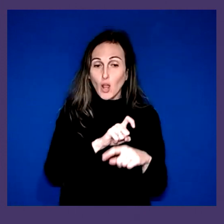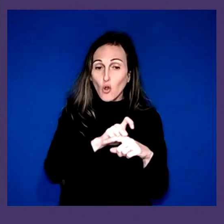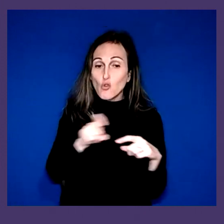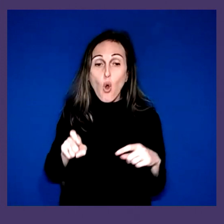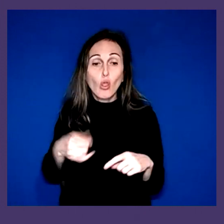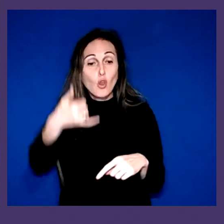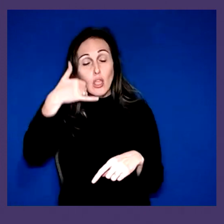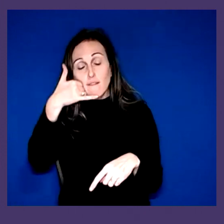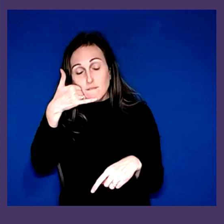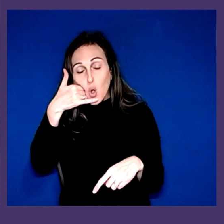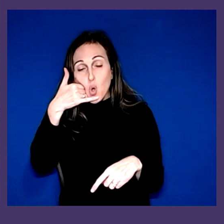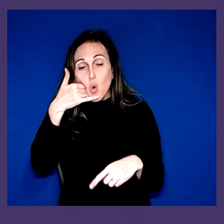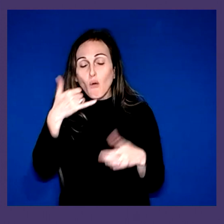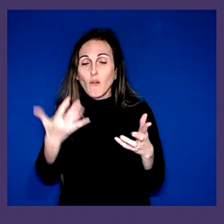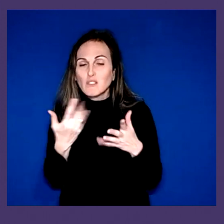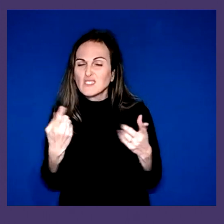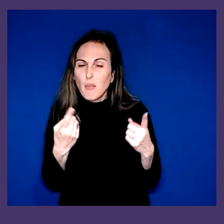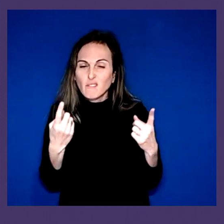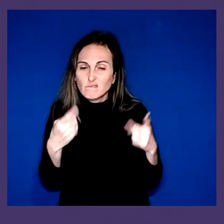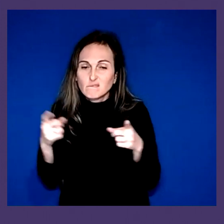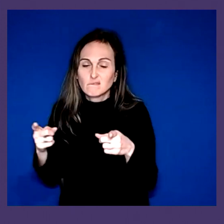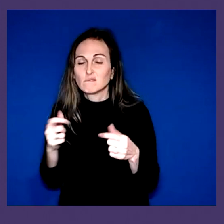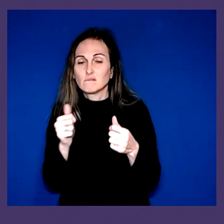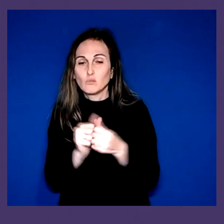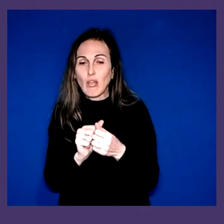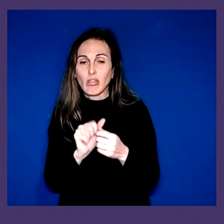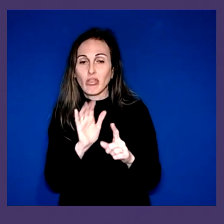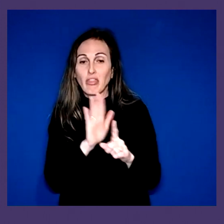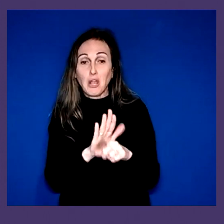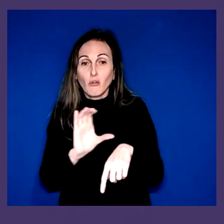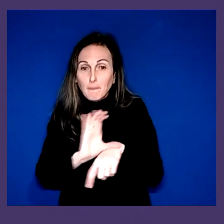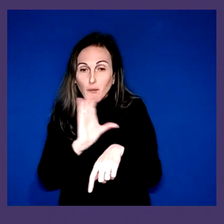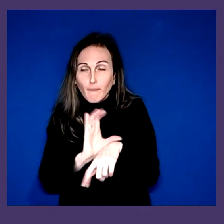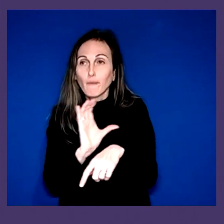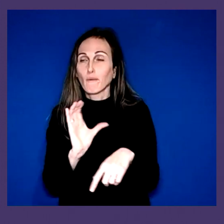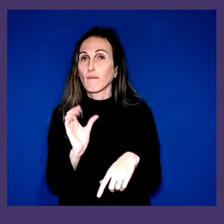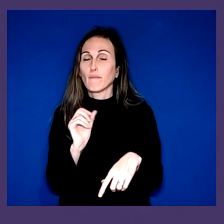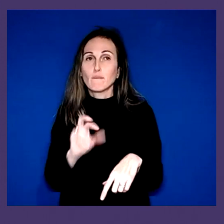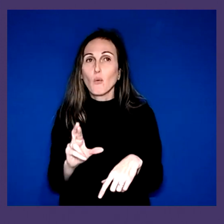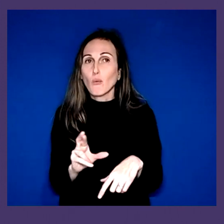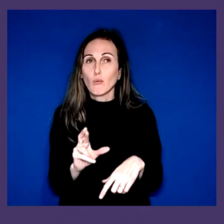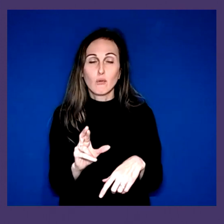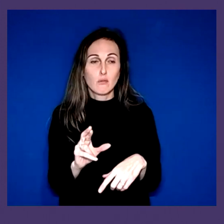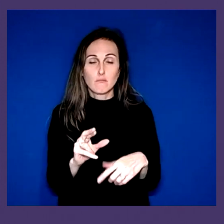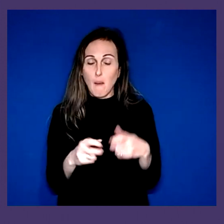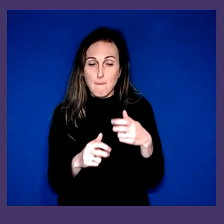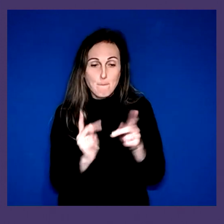Something is off with their computer or one of the products on the computer and you're trying to assist them.